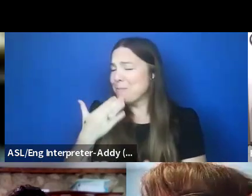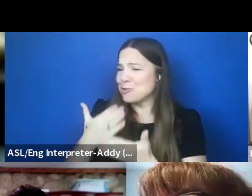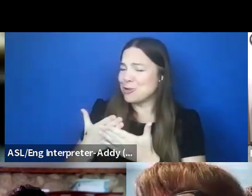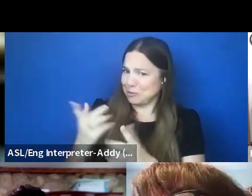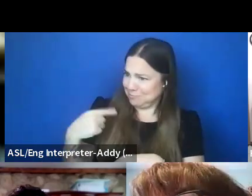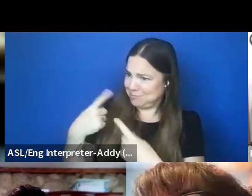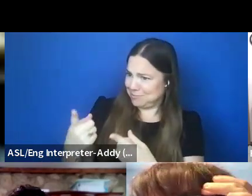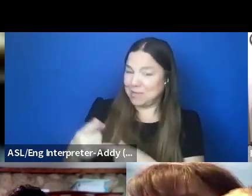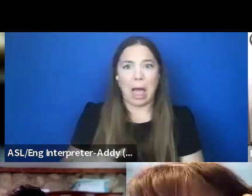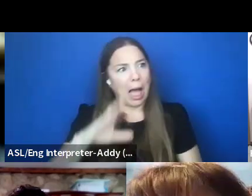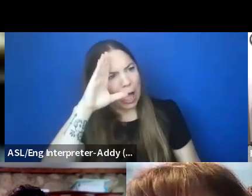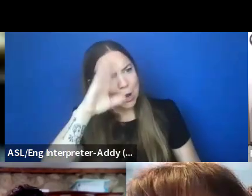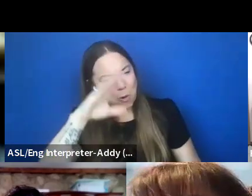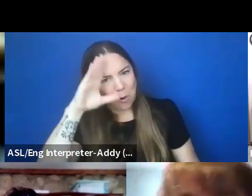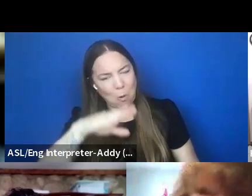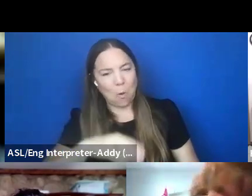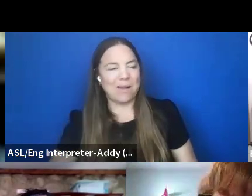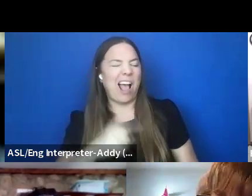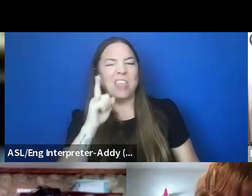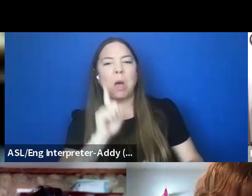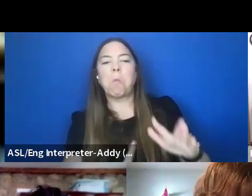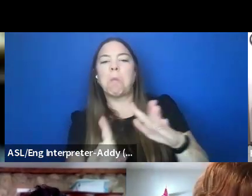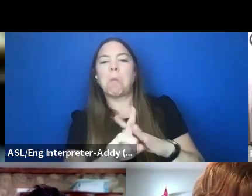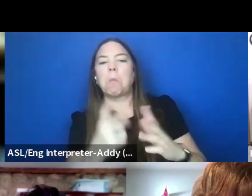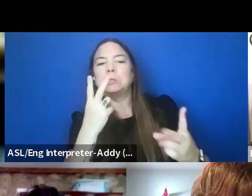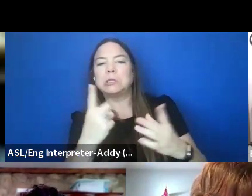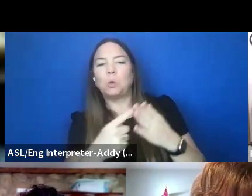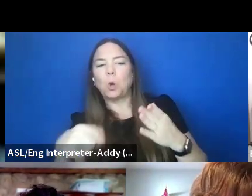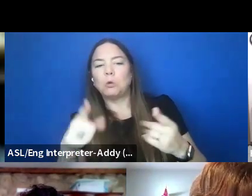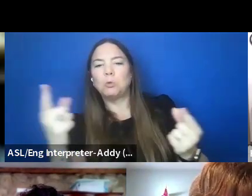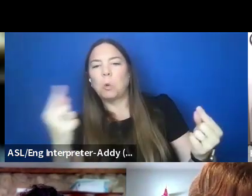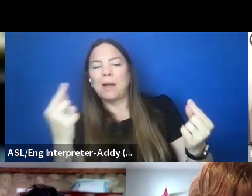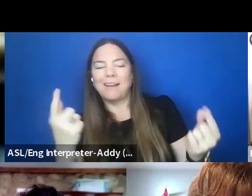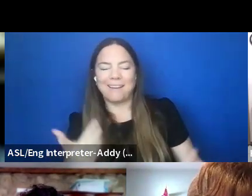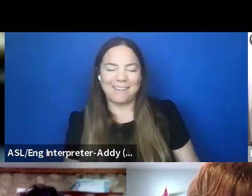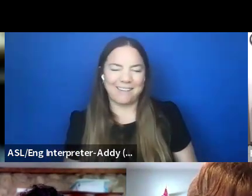Aerius Franklin: I know right. I thought I'd just pop in and see what everybody is doing. Don Dew: I need to know.